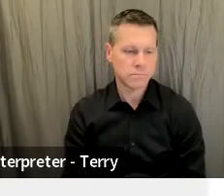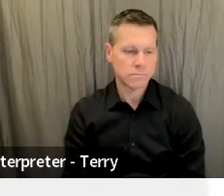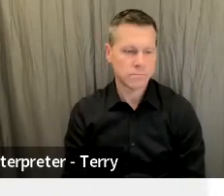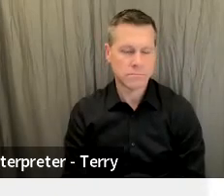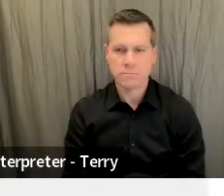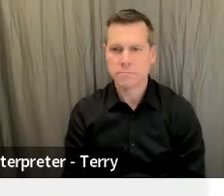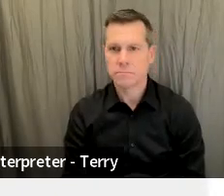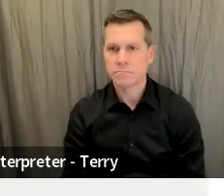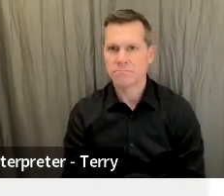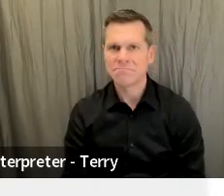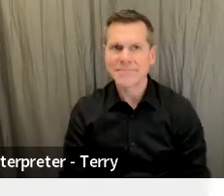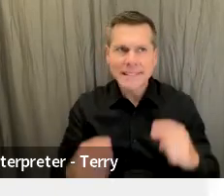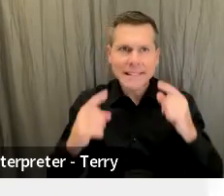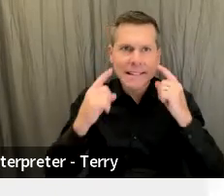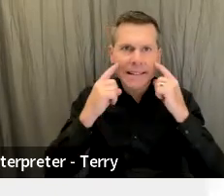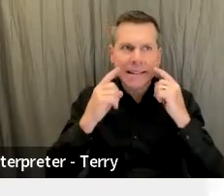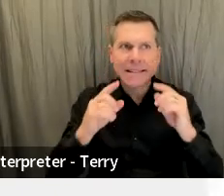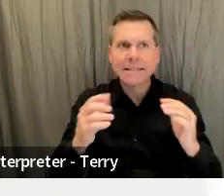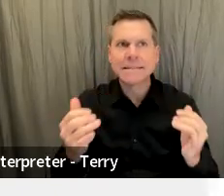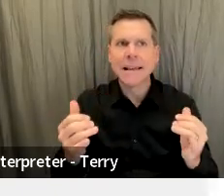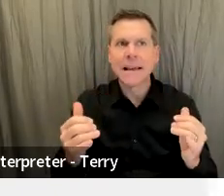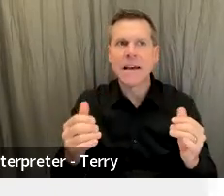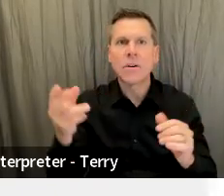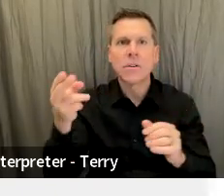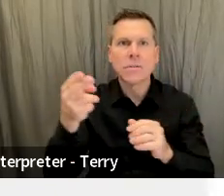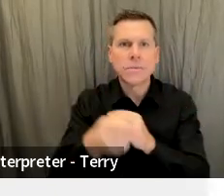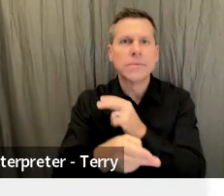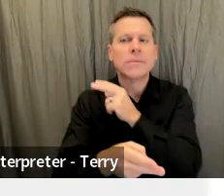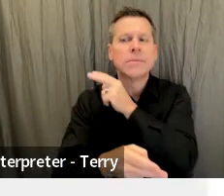I think we're slowing down a little bit. Megan, let me know when you want us to get started.